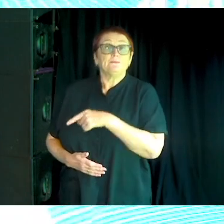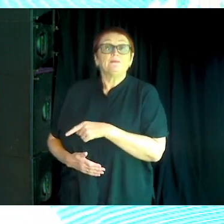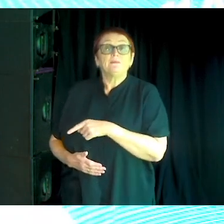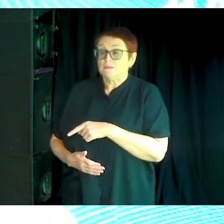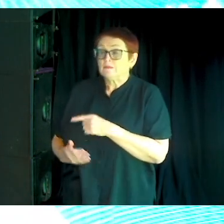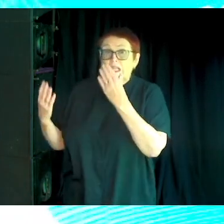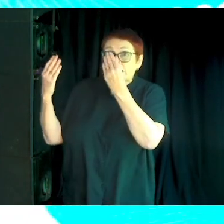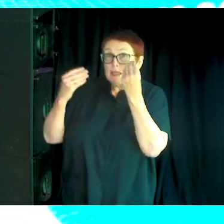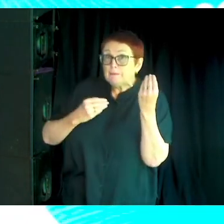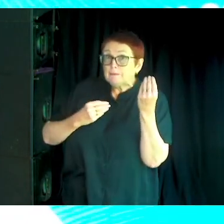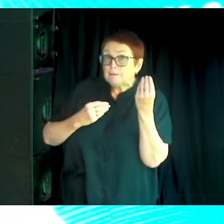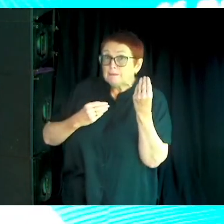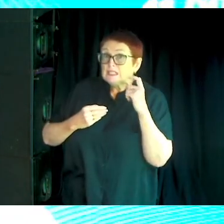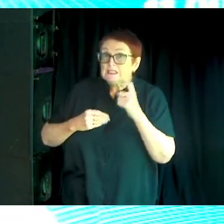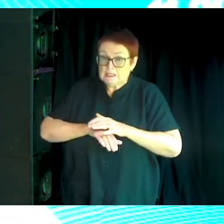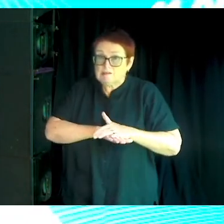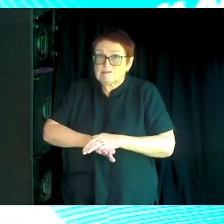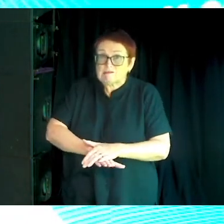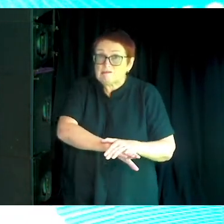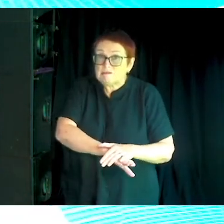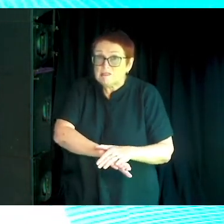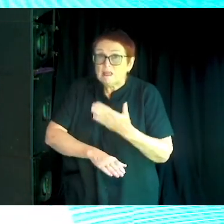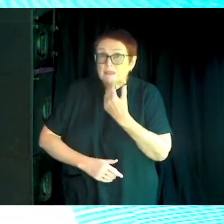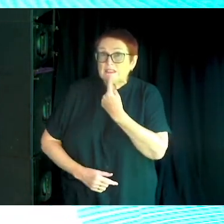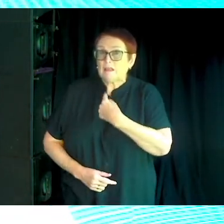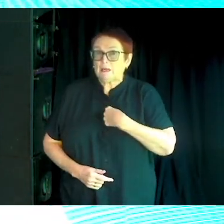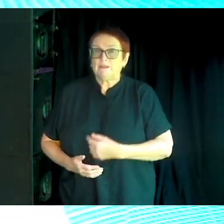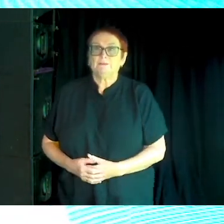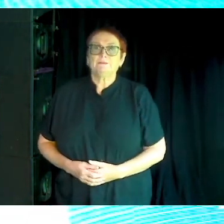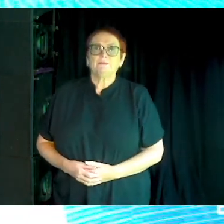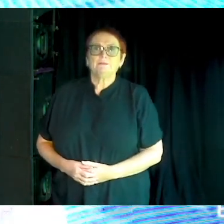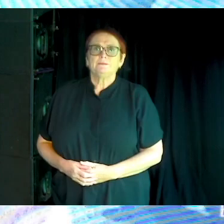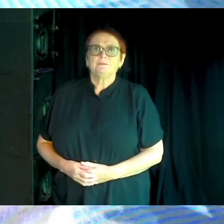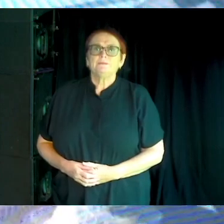so if you see it crawling and running away please let me know okay so it has been put in the fridge